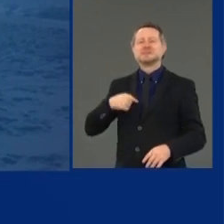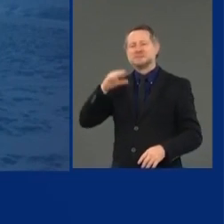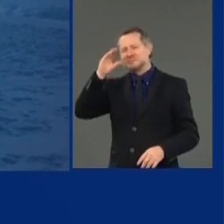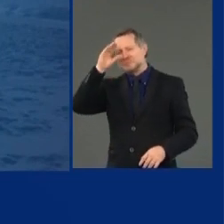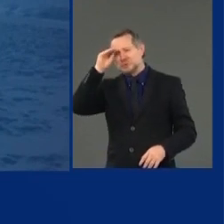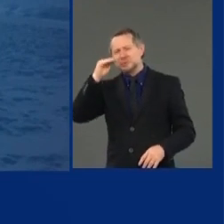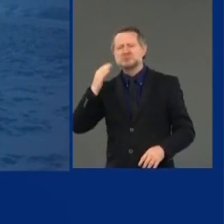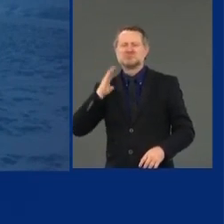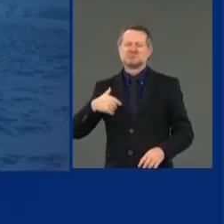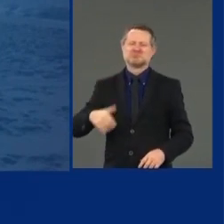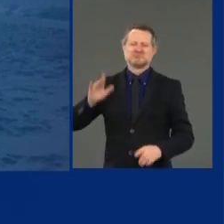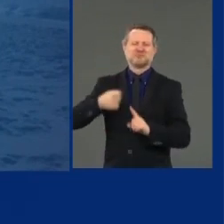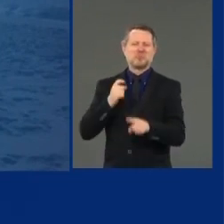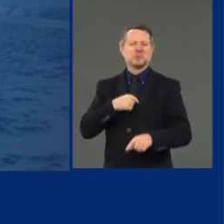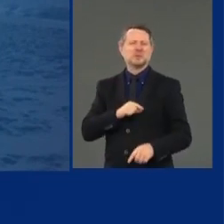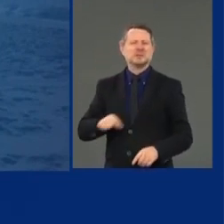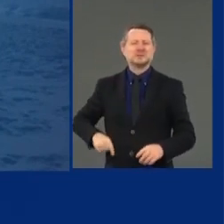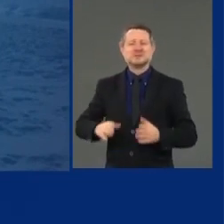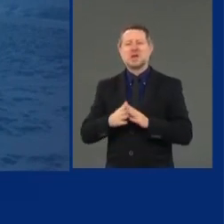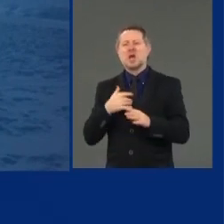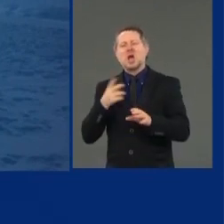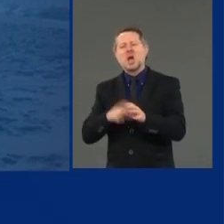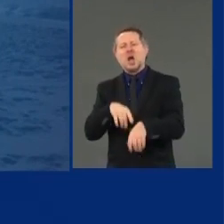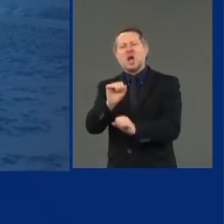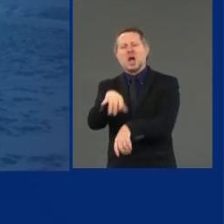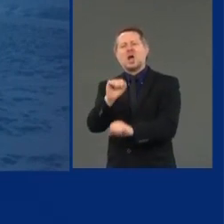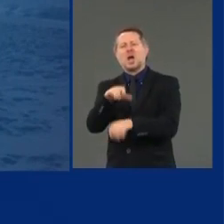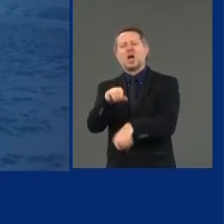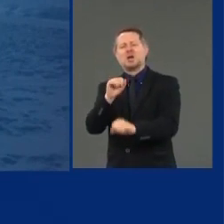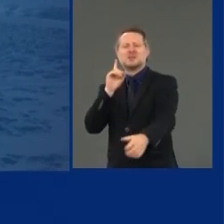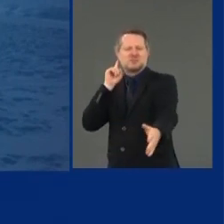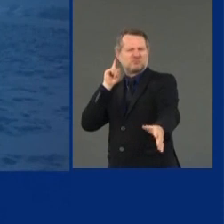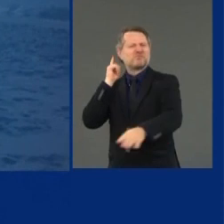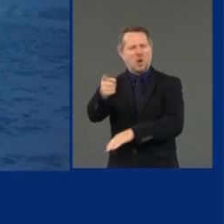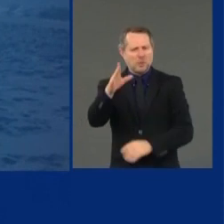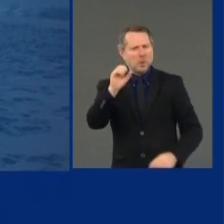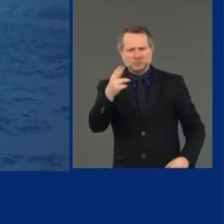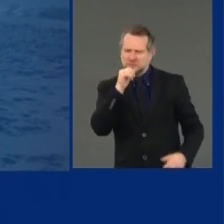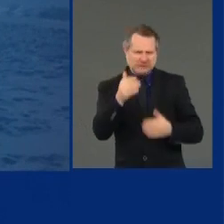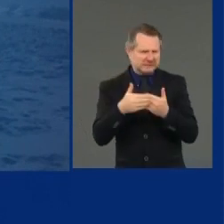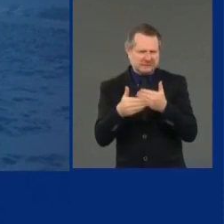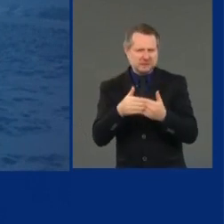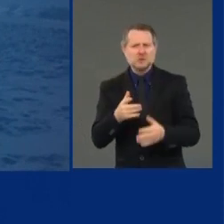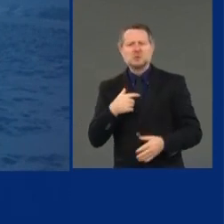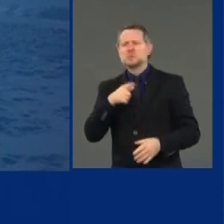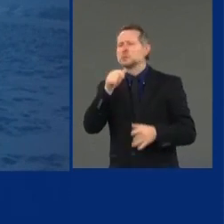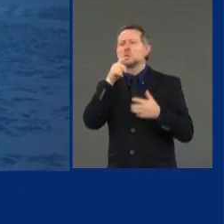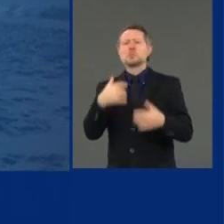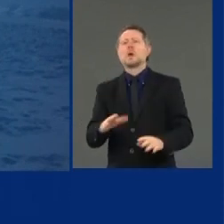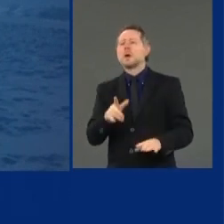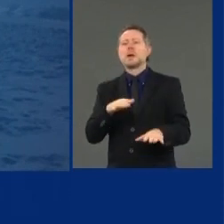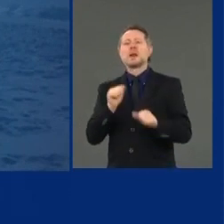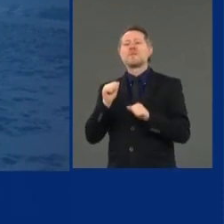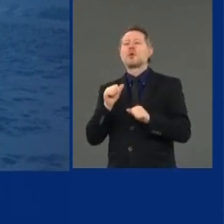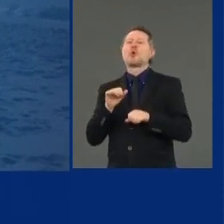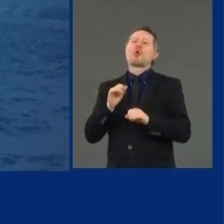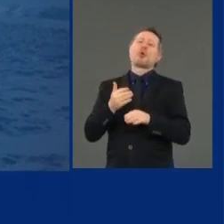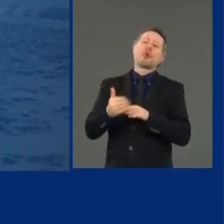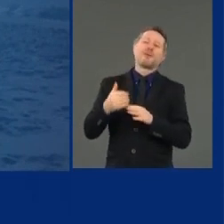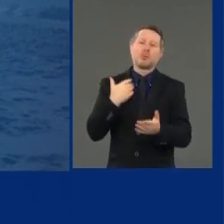CONSIDERATION. I'M A QUEENS BOY. IT'S A RIDE TO THESE BEACHES AND YOU DON'T WANT TO TAKE THAT RIDE